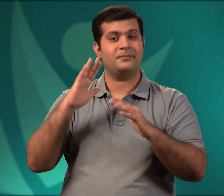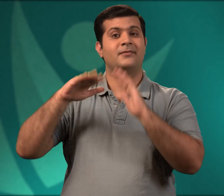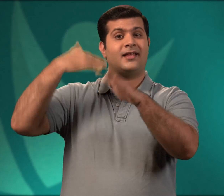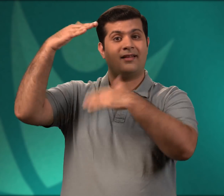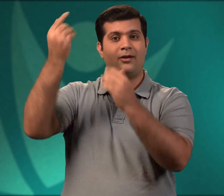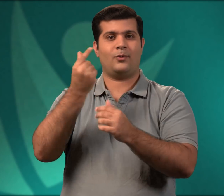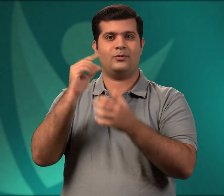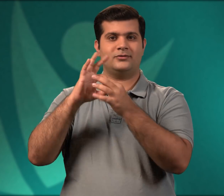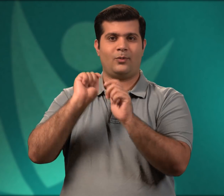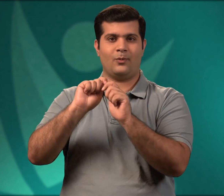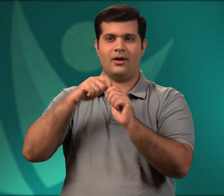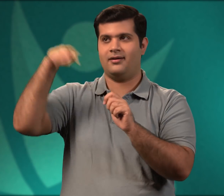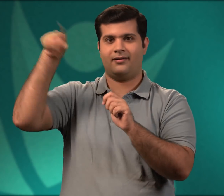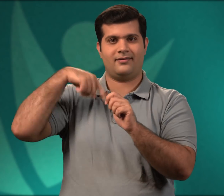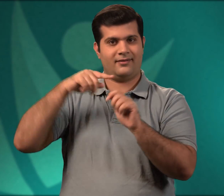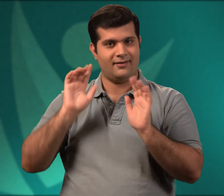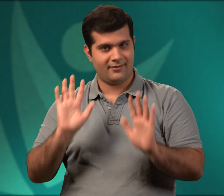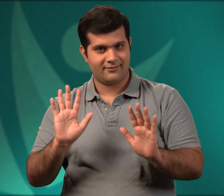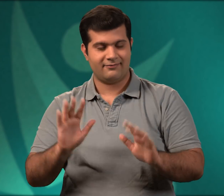This affiliation will be extremely useful in the future.